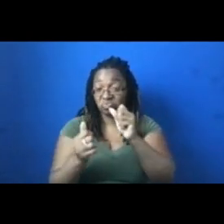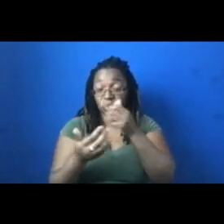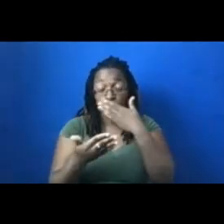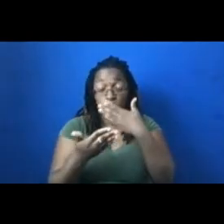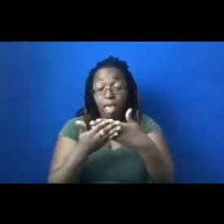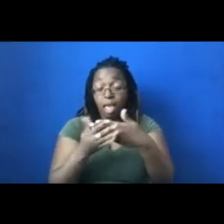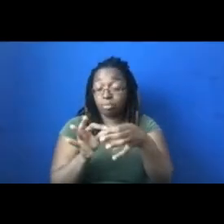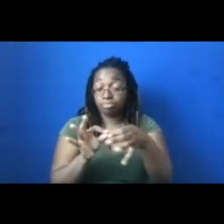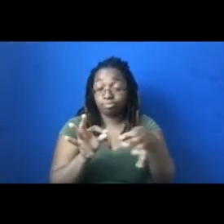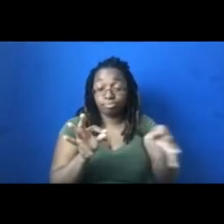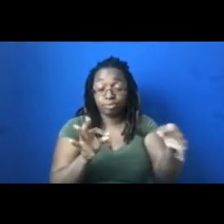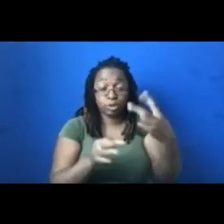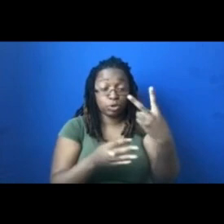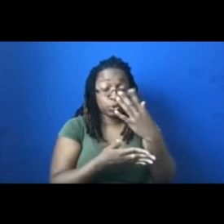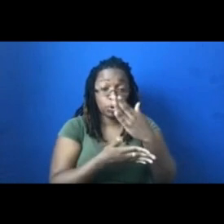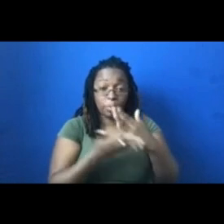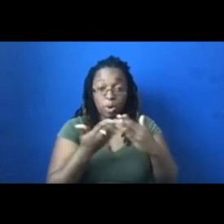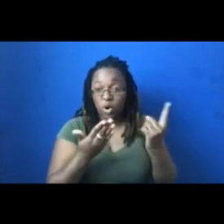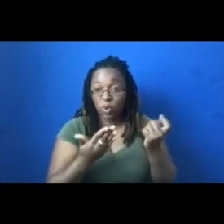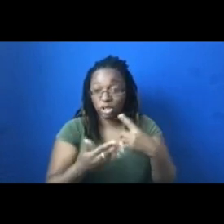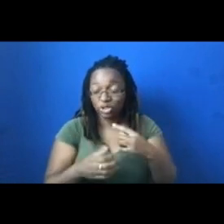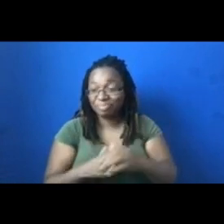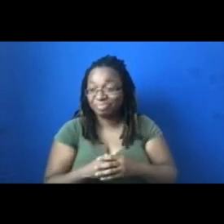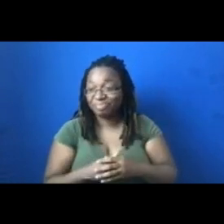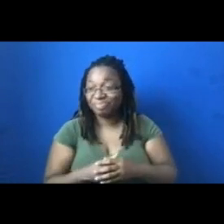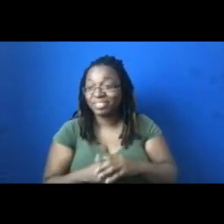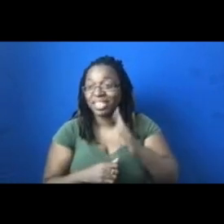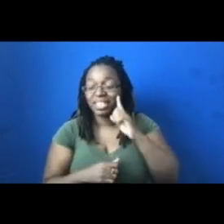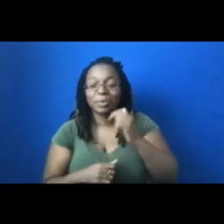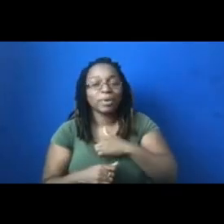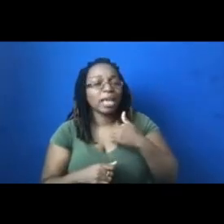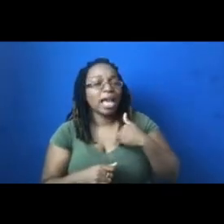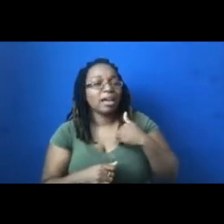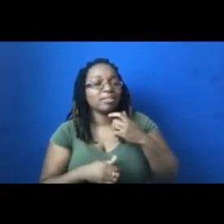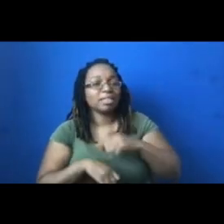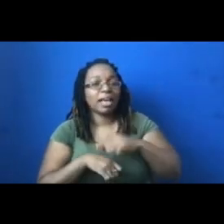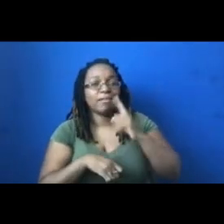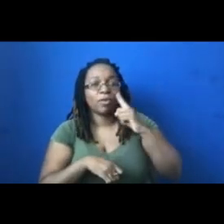I think we have time for one more Amara. Amara Davis: All right. So how do we find out which